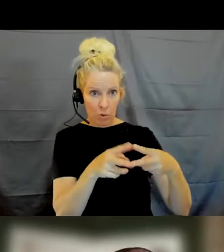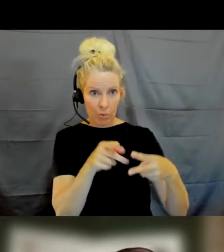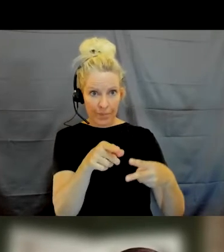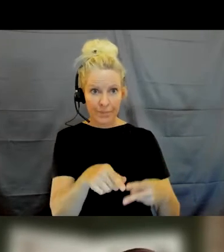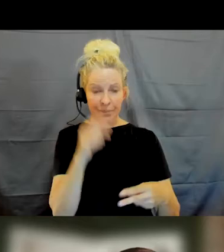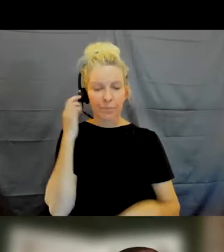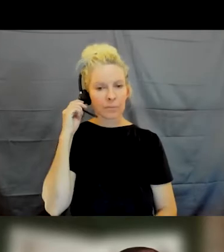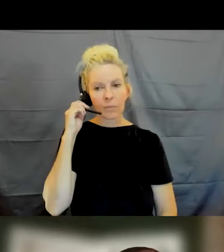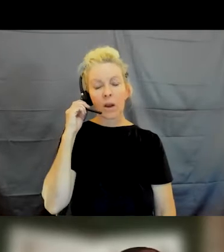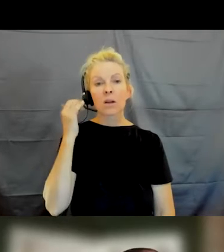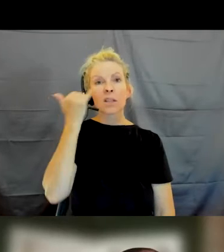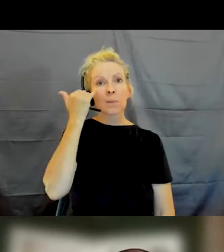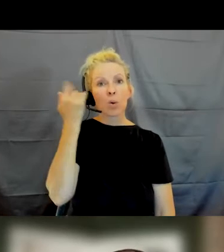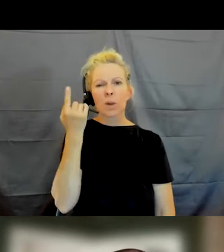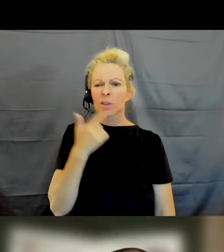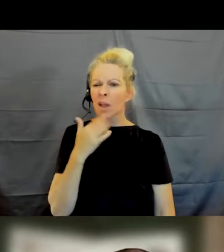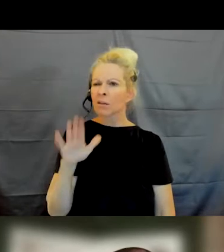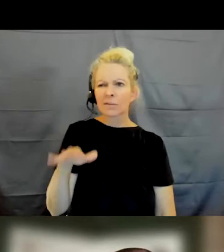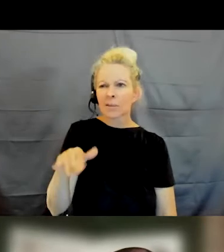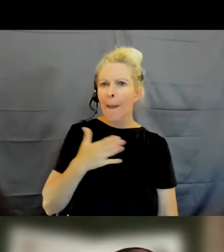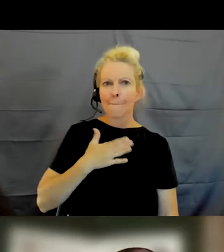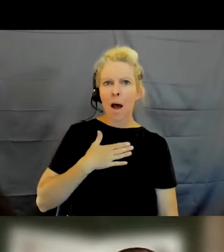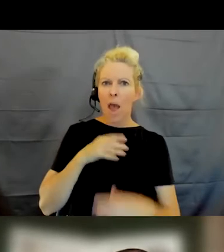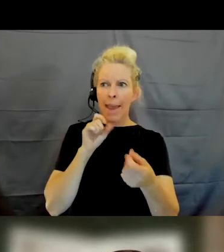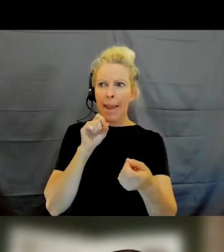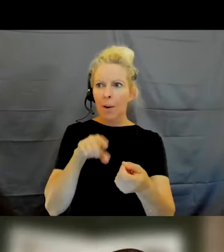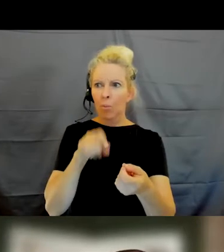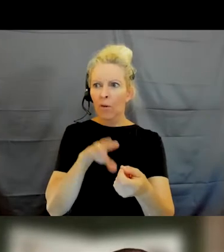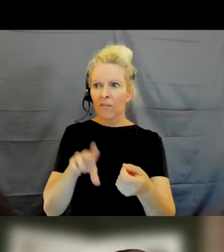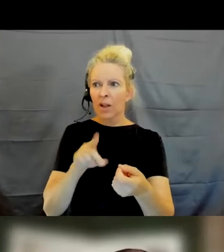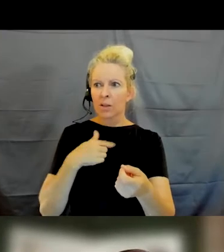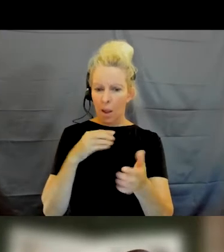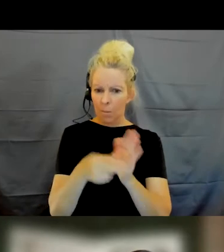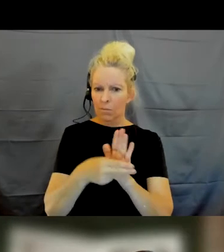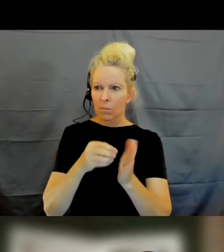I can put an input label on my field and that provides the appropriate label. Yes, it does. But